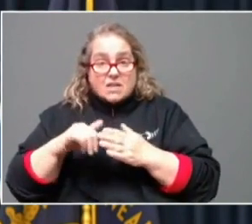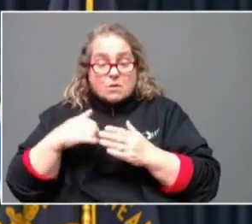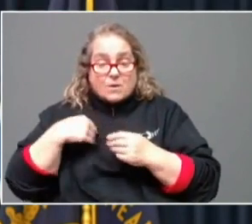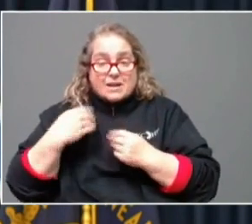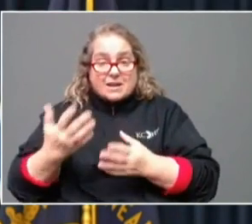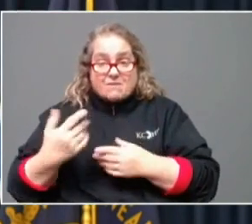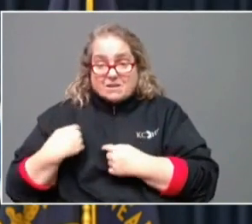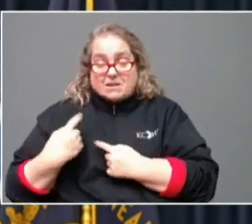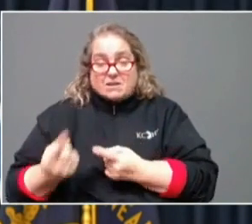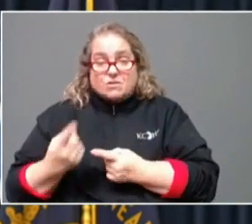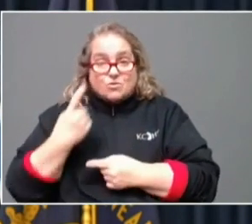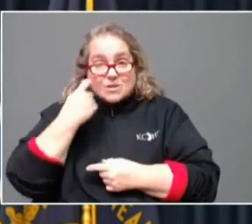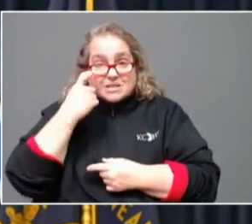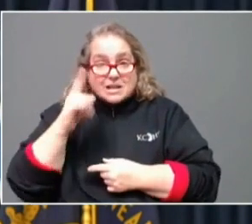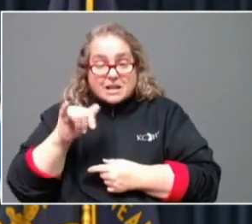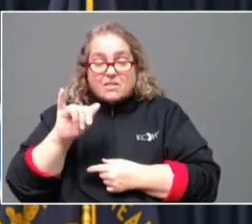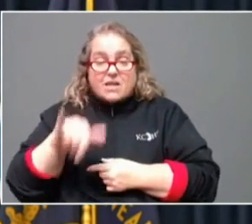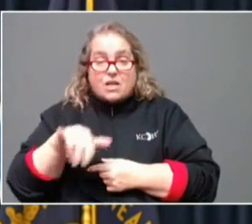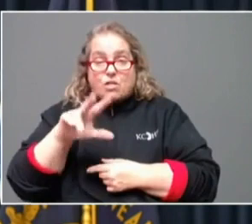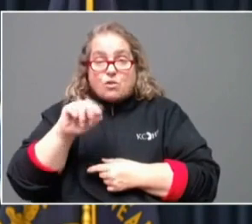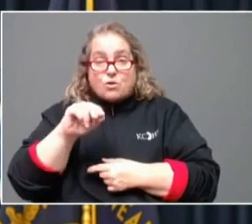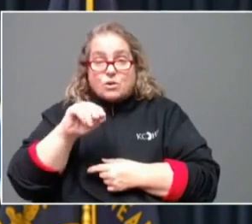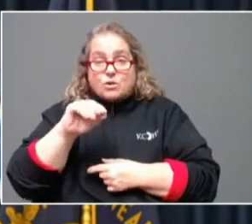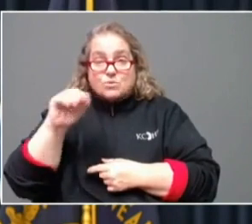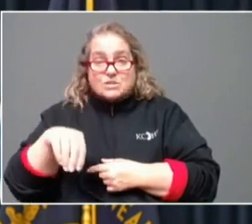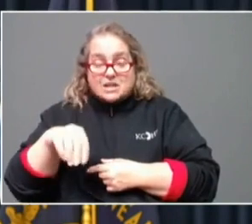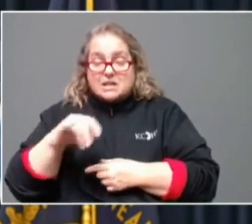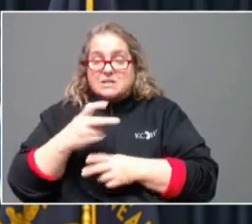the 30 some percent is very accurate and I agree with the methodology, but